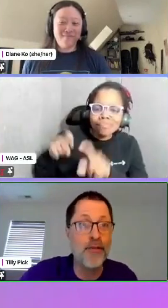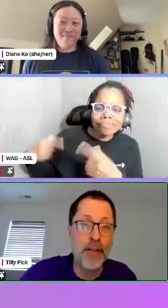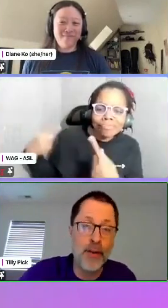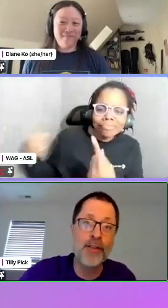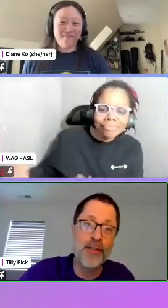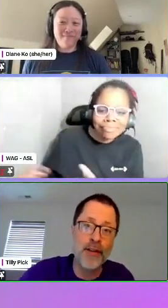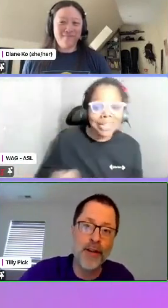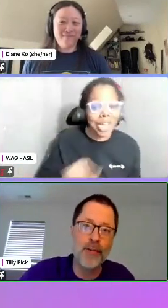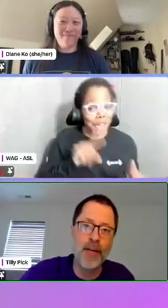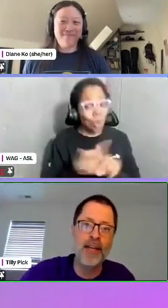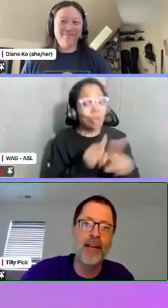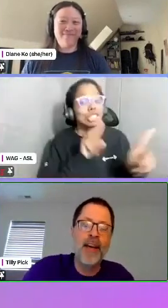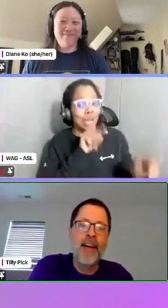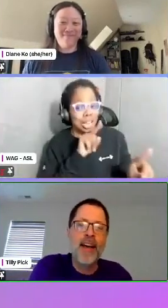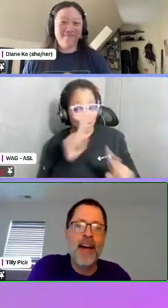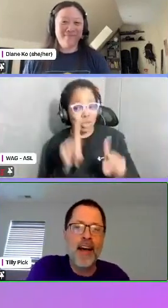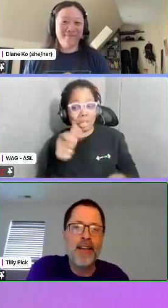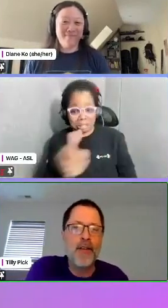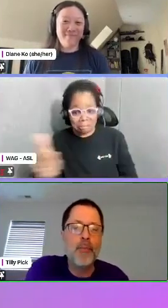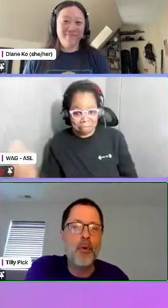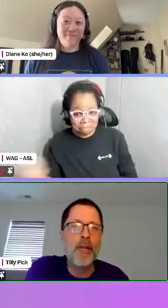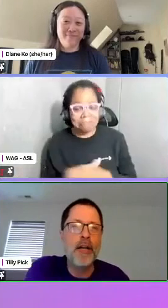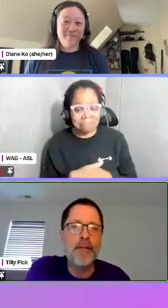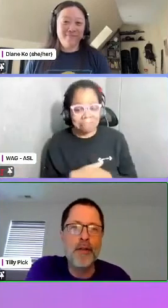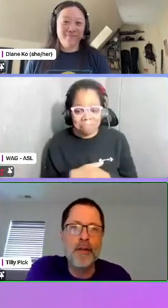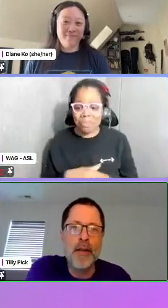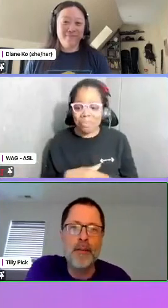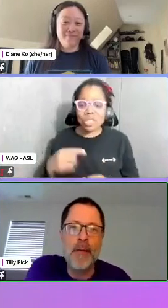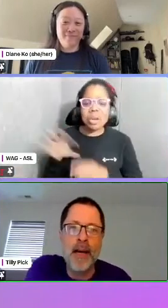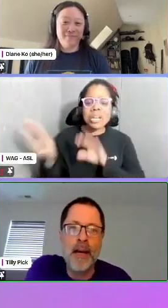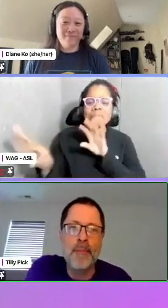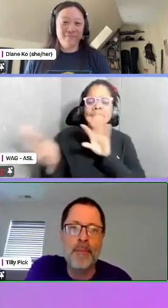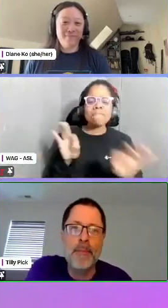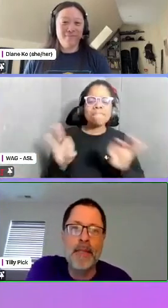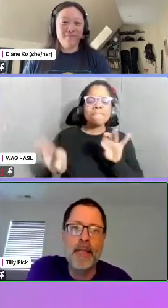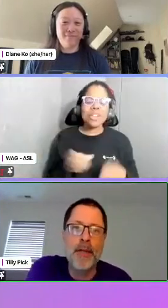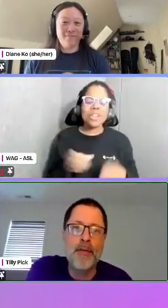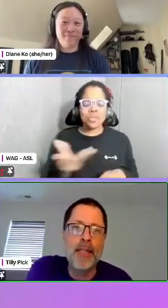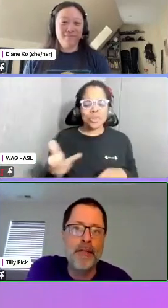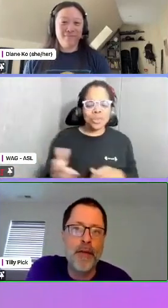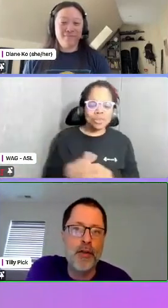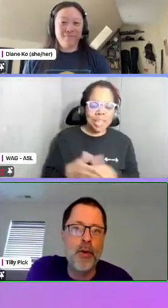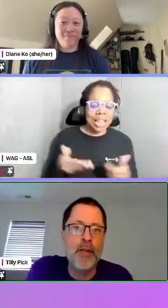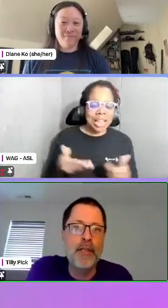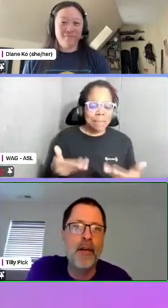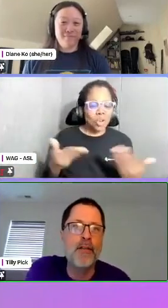my test I can render the React for the button. Then I can query for the button element by calling screen,